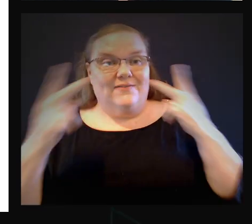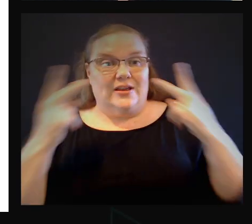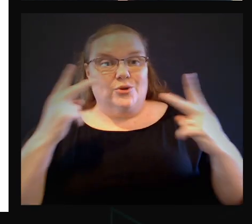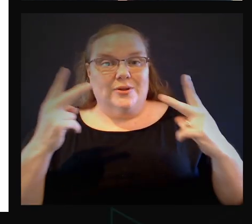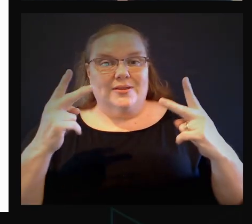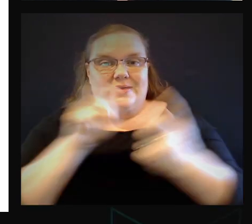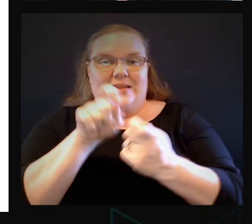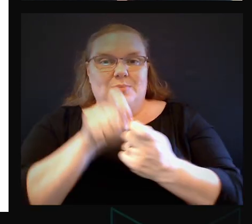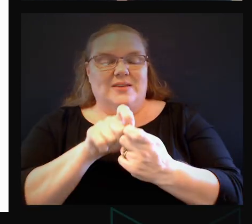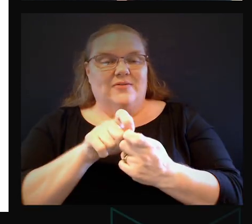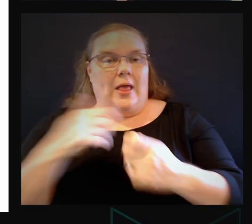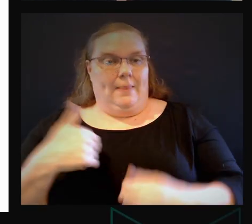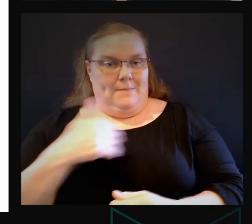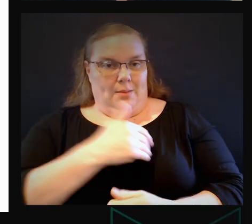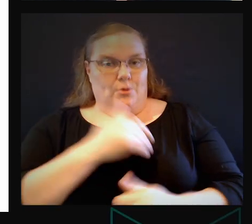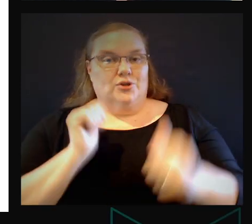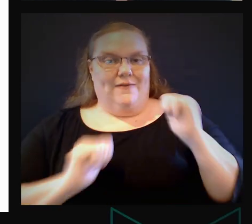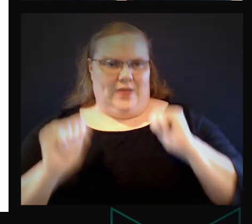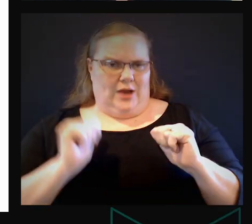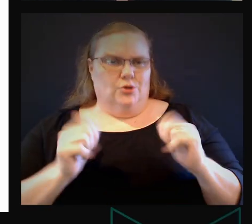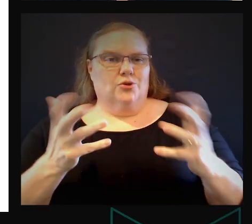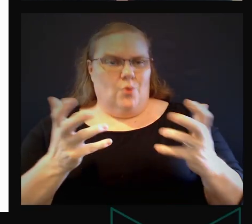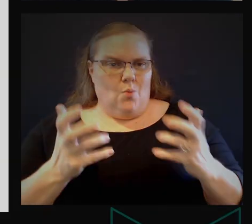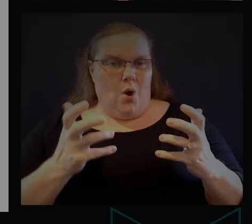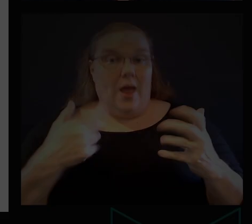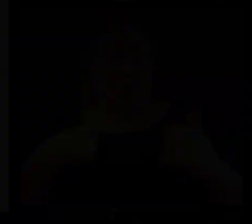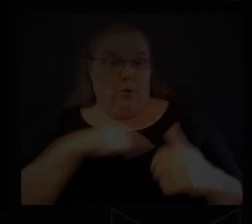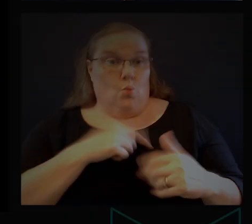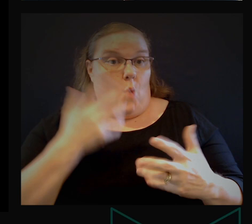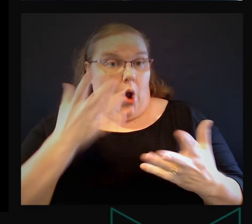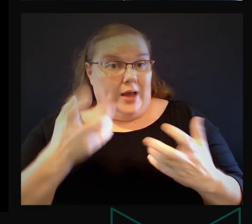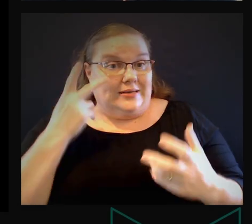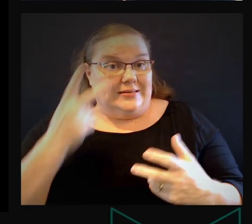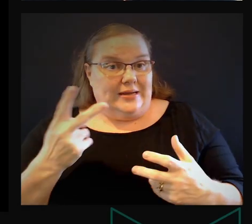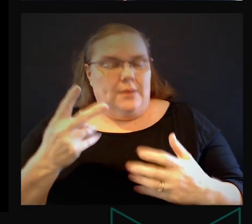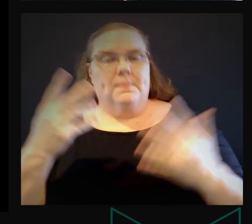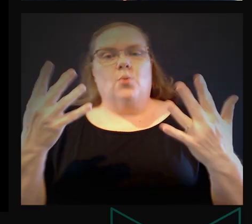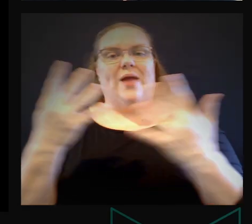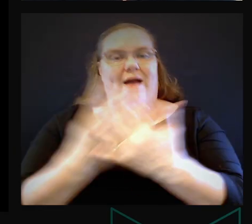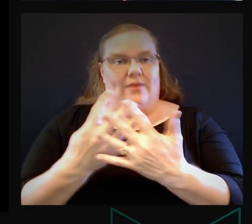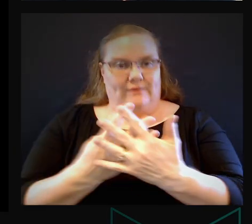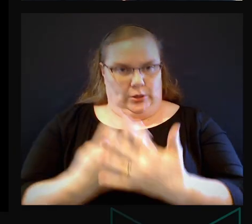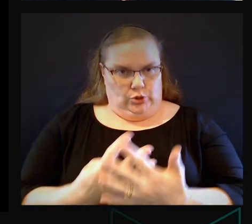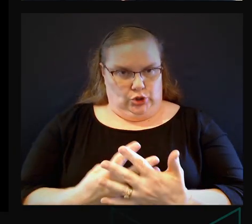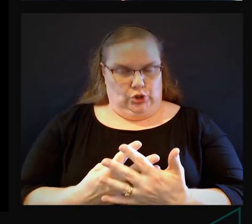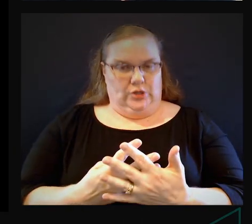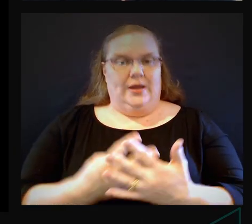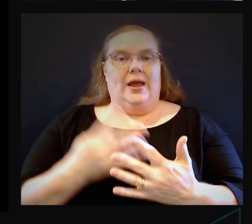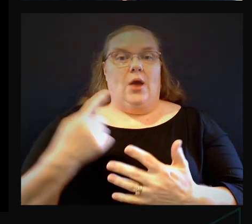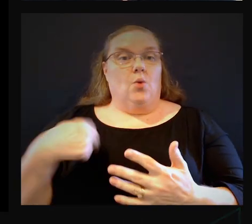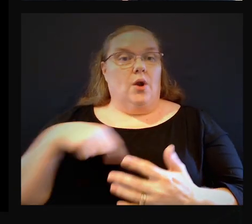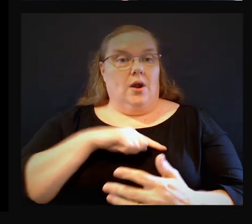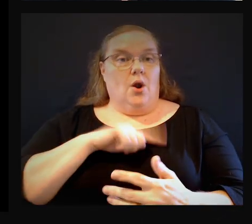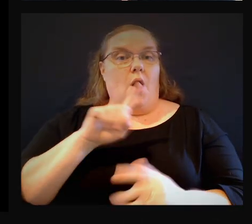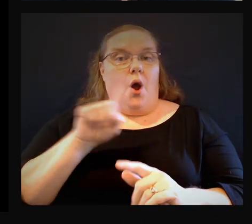that specifies the members of AActor that we care about and want to see. Now we have our filtered array, and we are able to see only the members that we care about